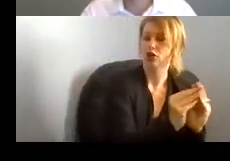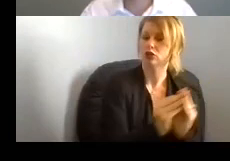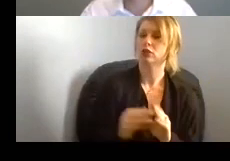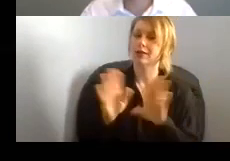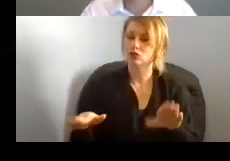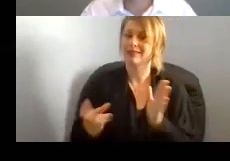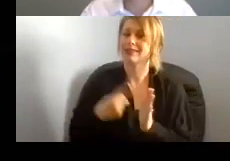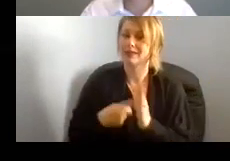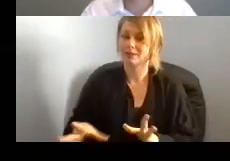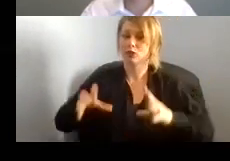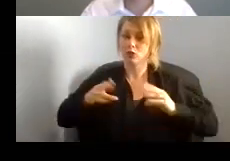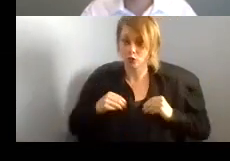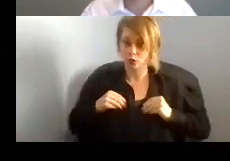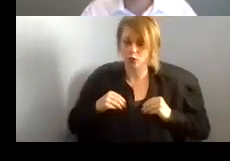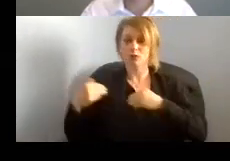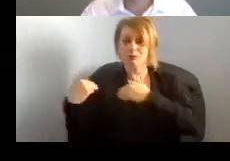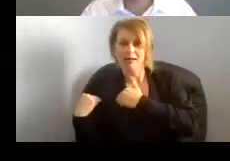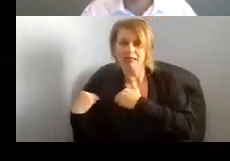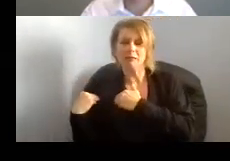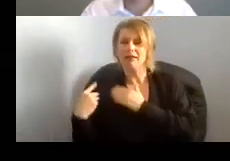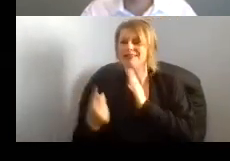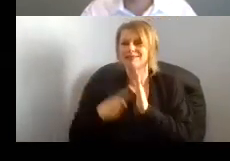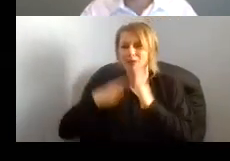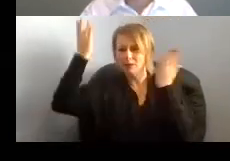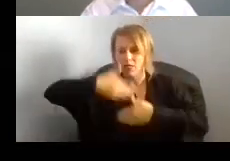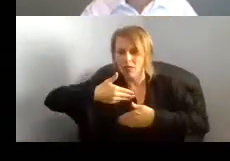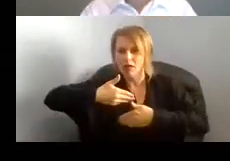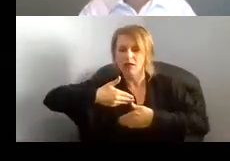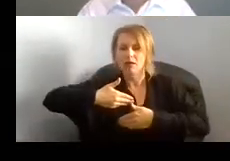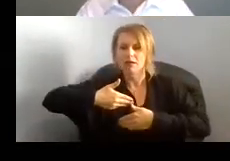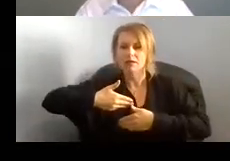at least unconsciously, because it helps them – it helps them to believe that,